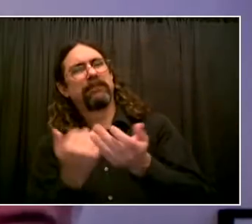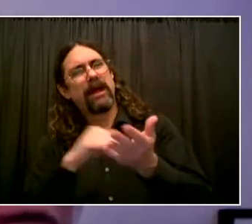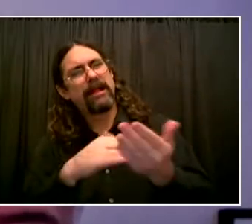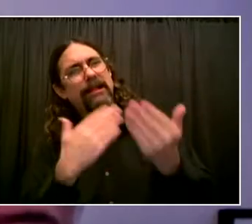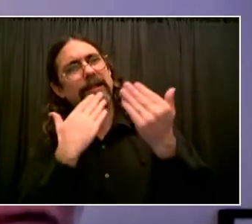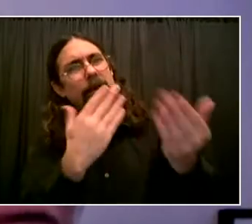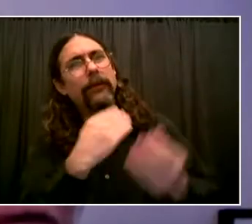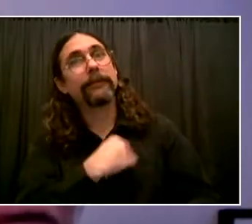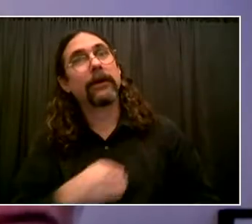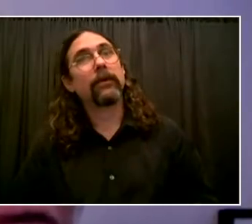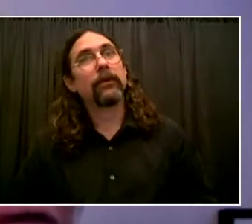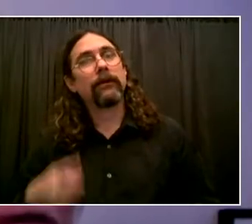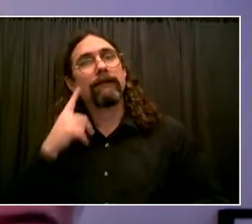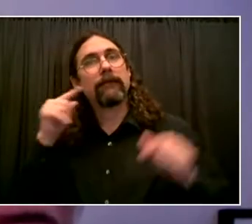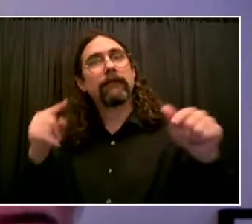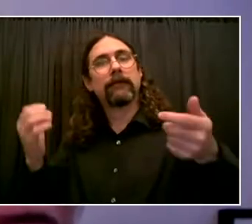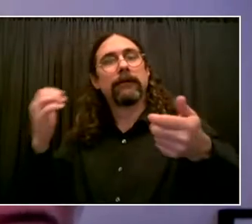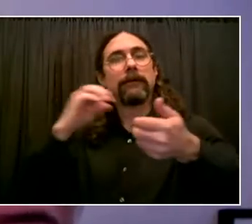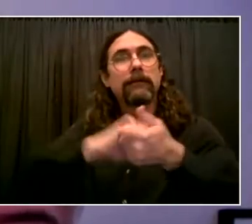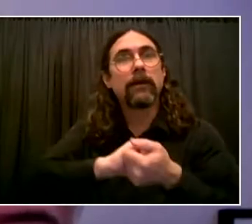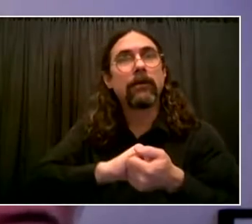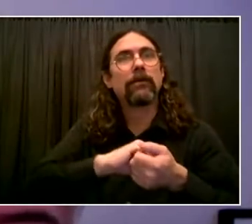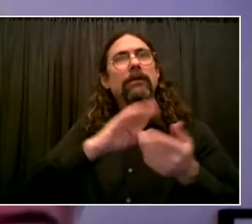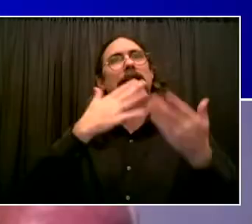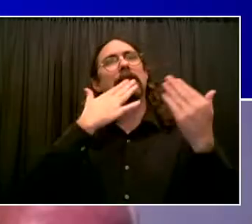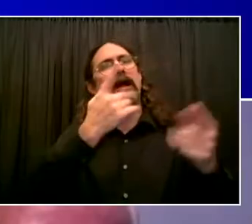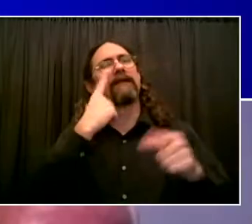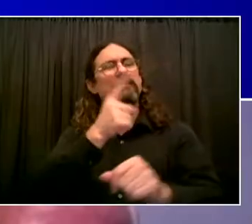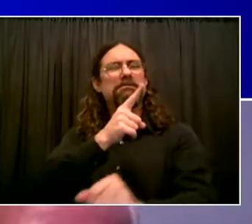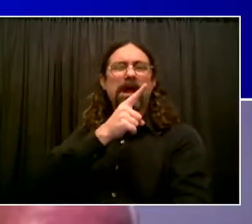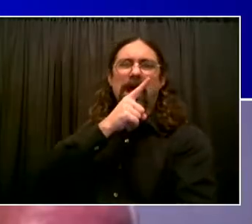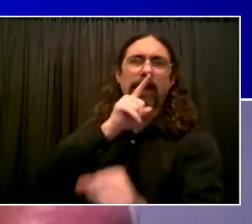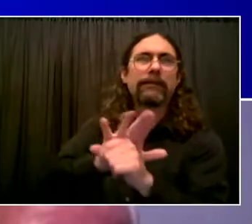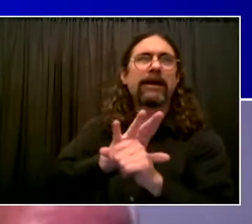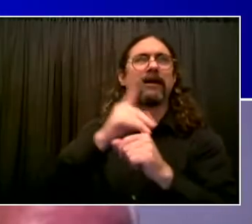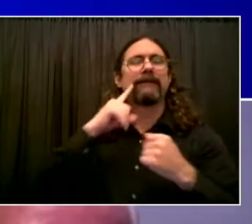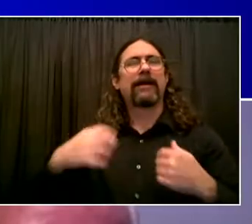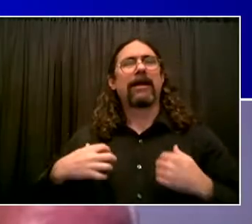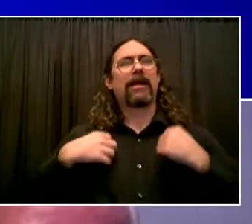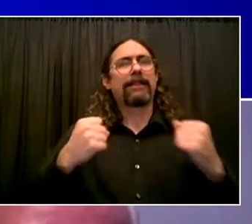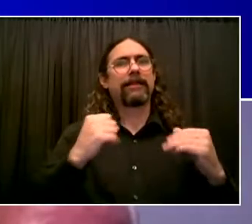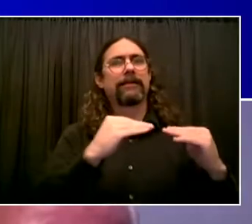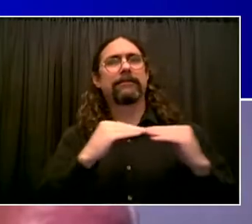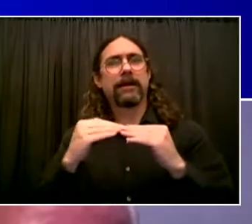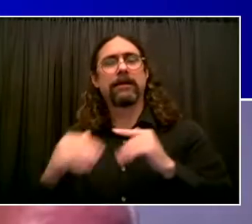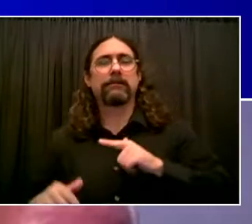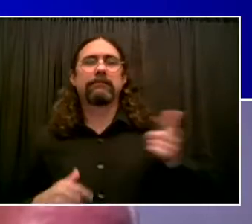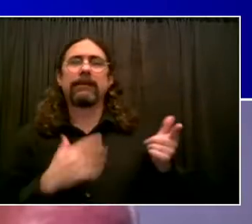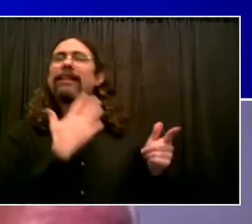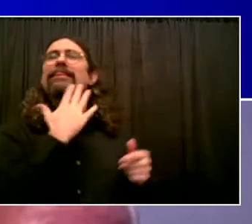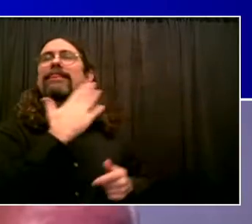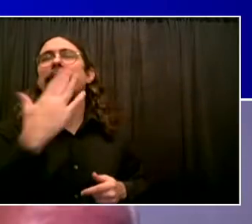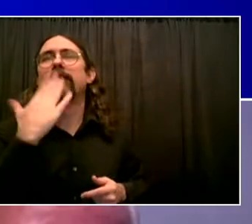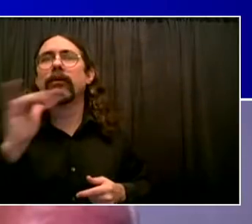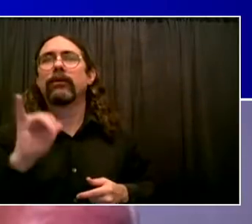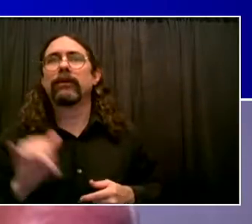VACCINES WE WANT TO THANK YOU FOR THE VACCINE AND THANK YOU FOR